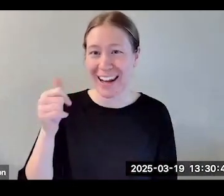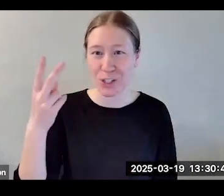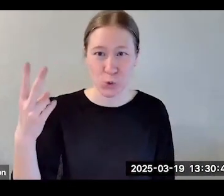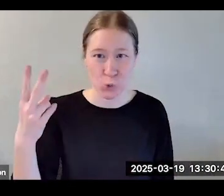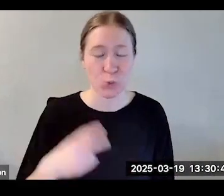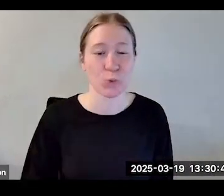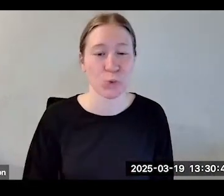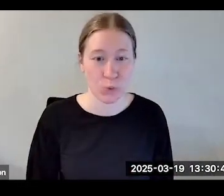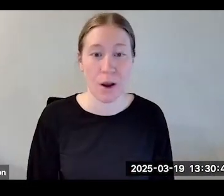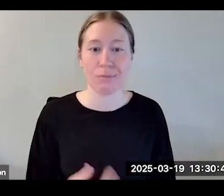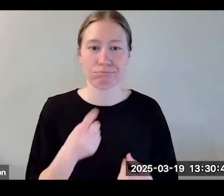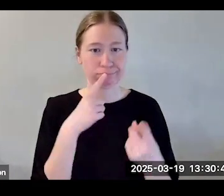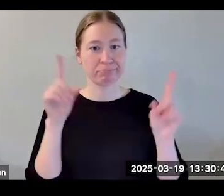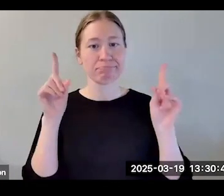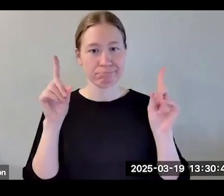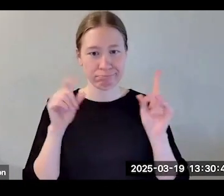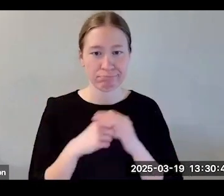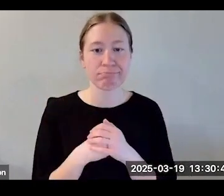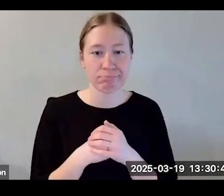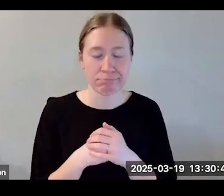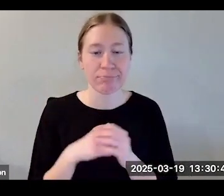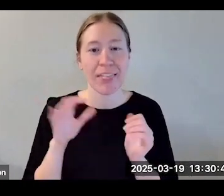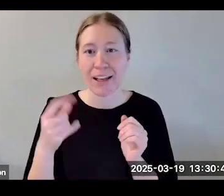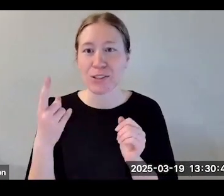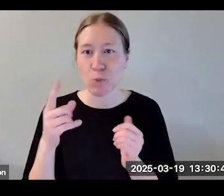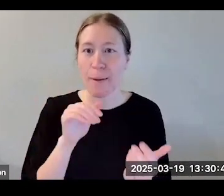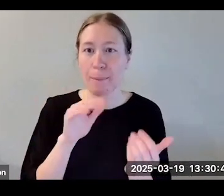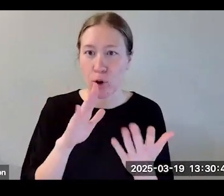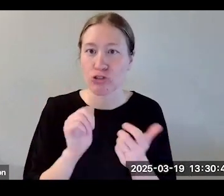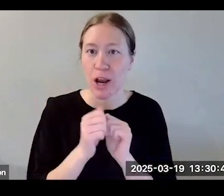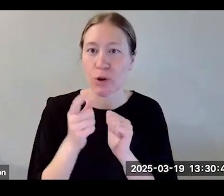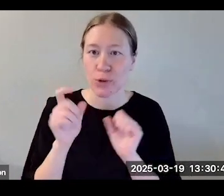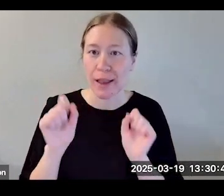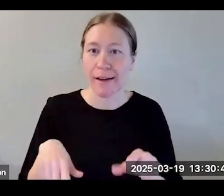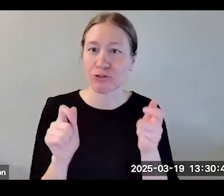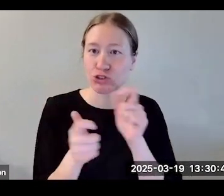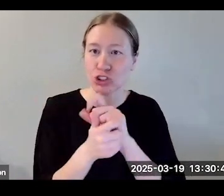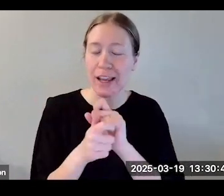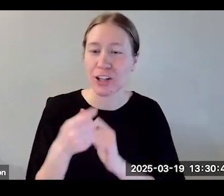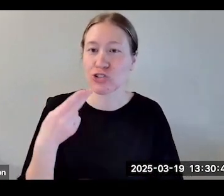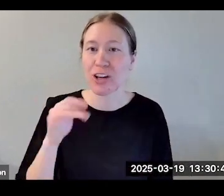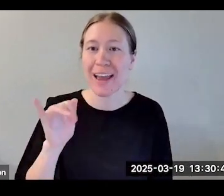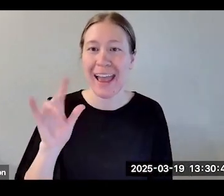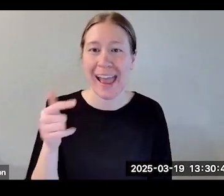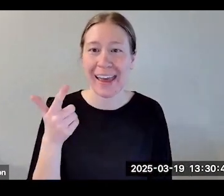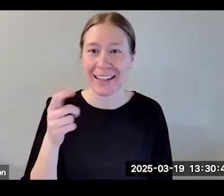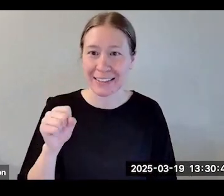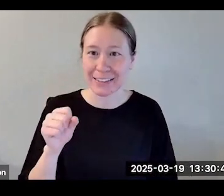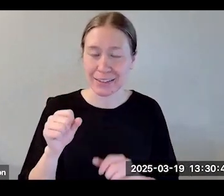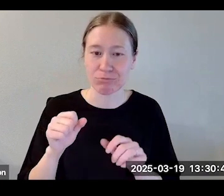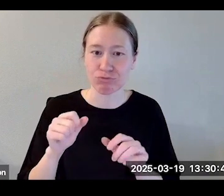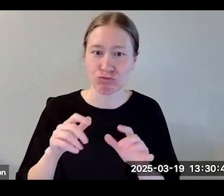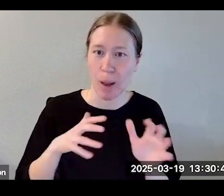So there we go. That is one way that you can modify headings and kind of a great method